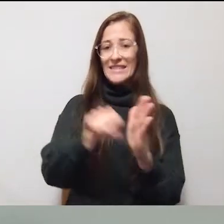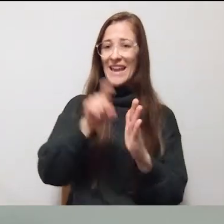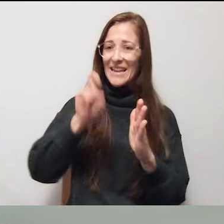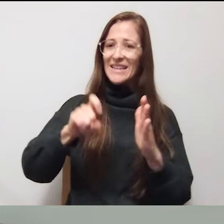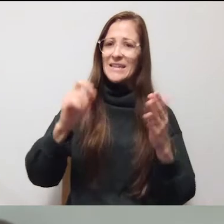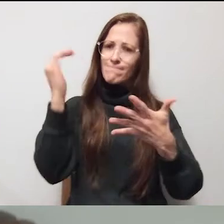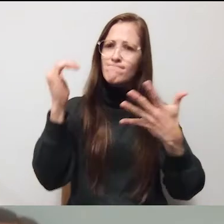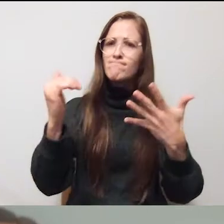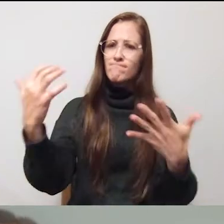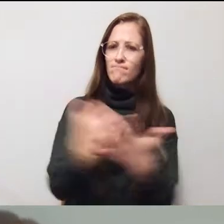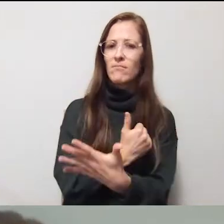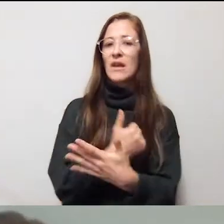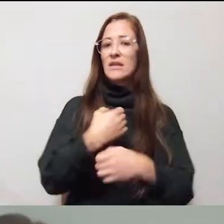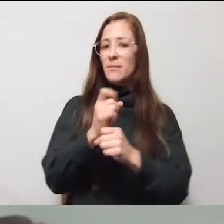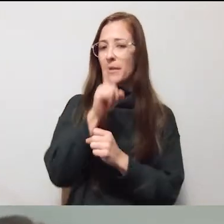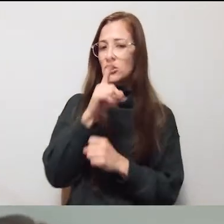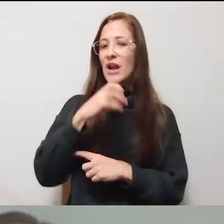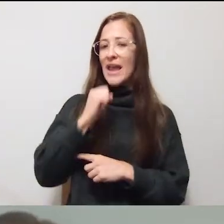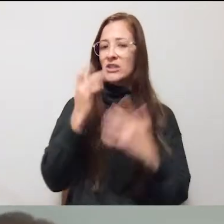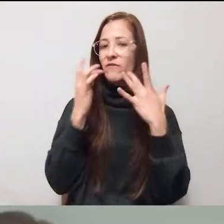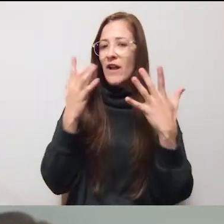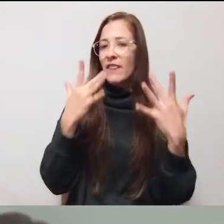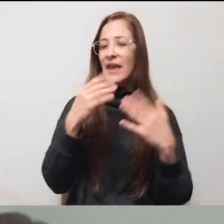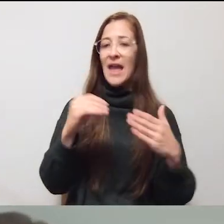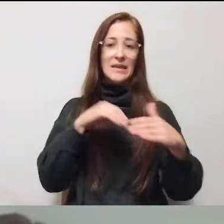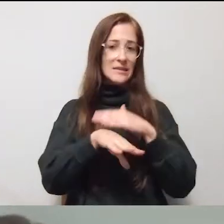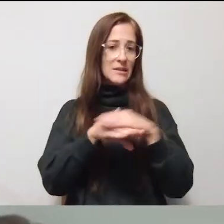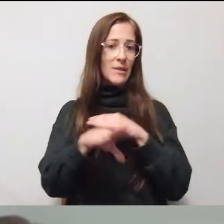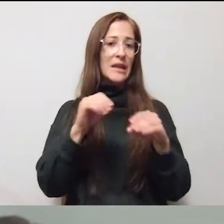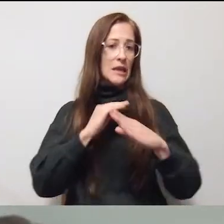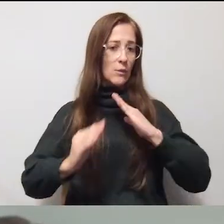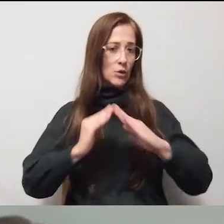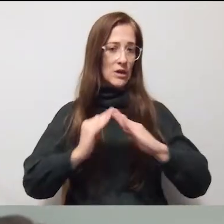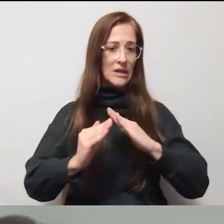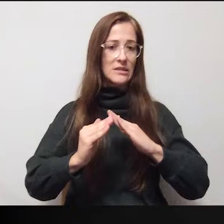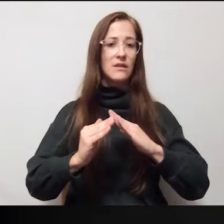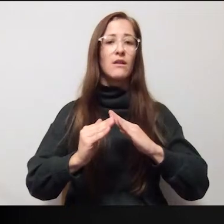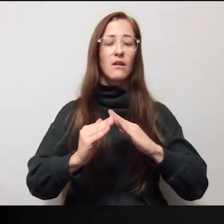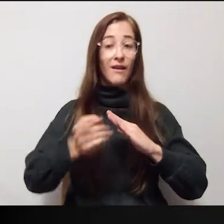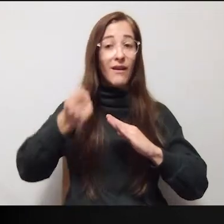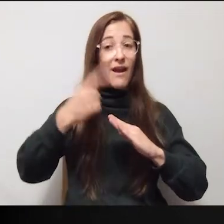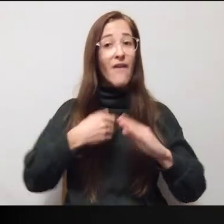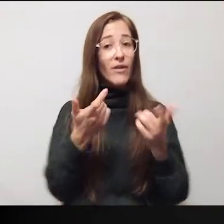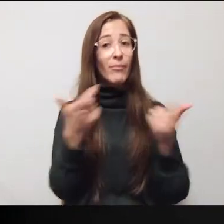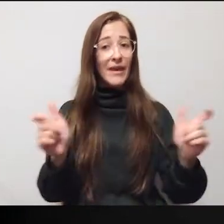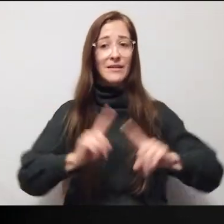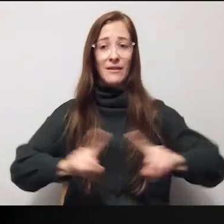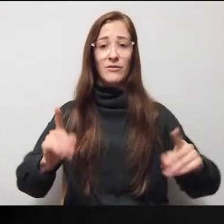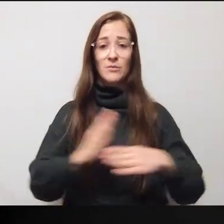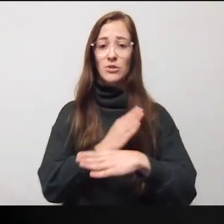to ensure age friendly and accessibility in communities, as there is a big difference between New York City